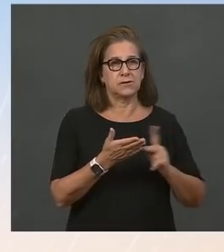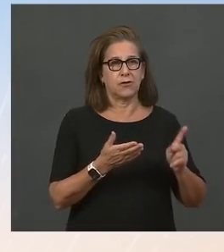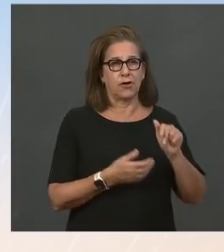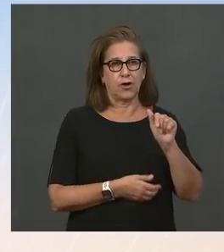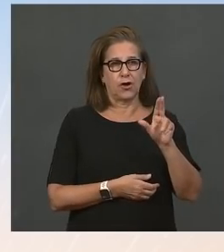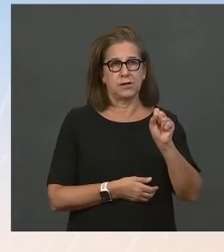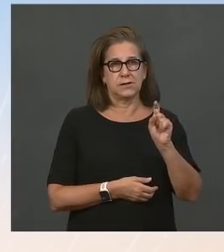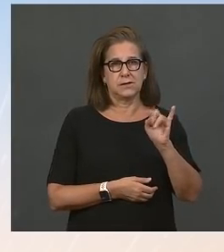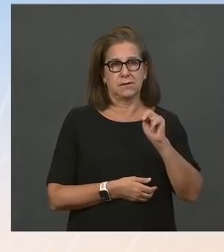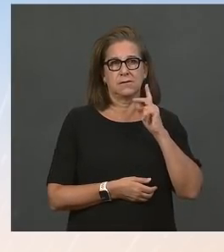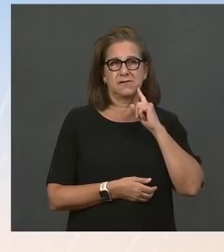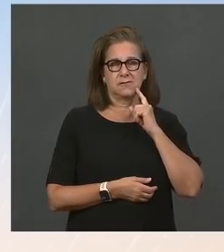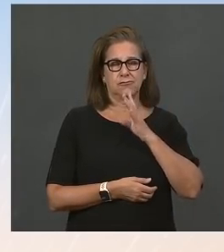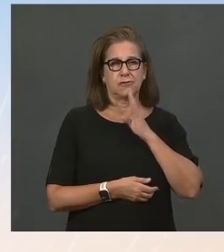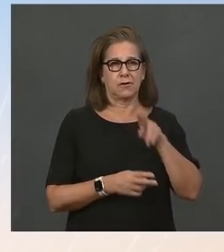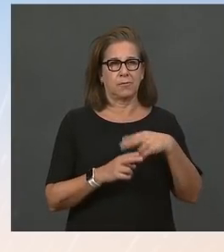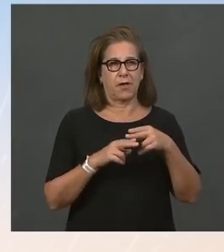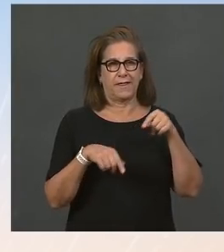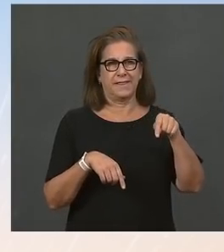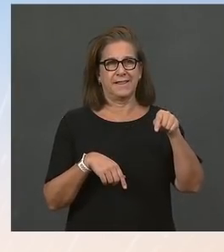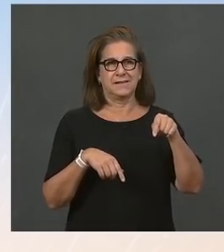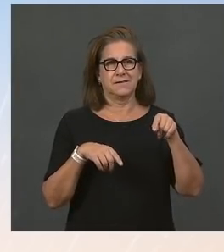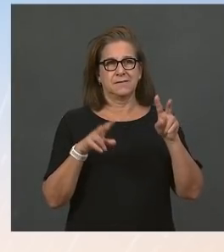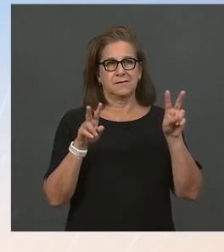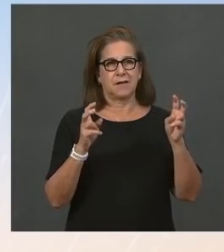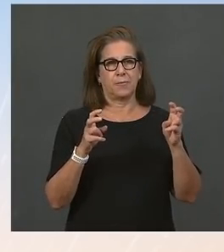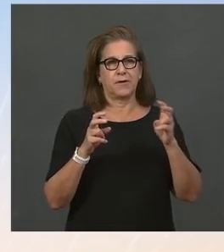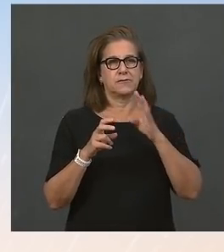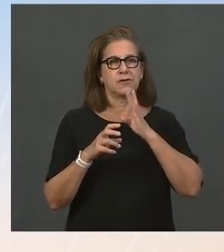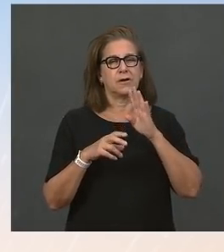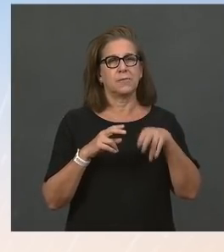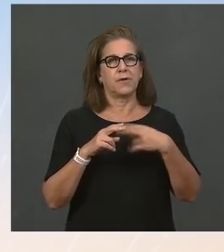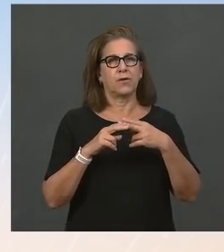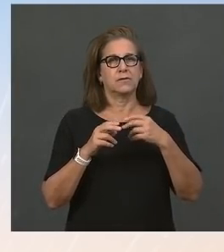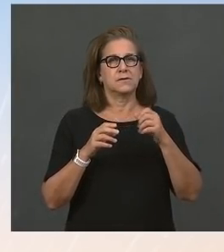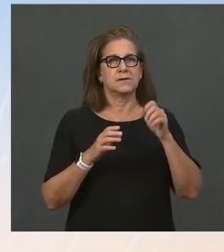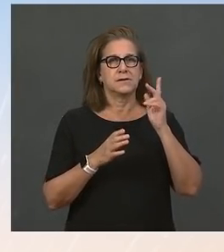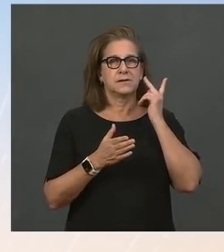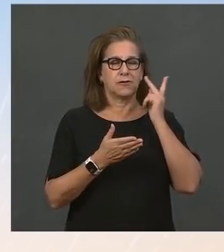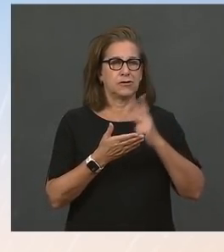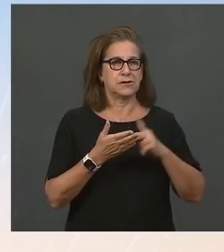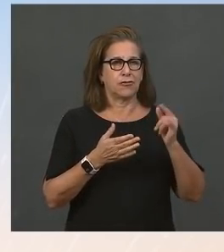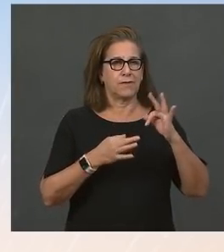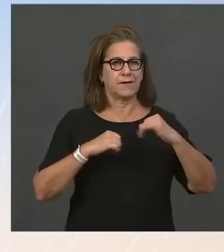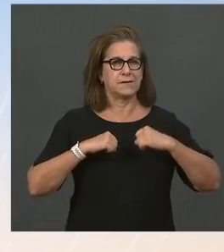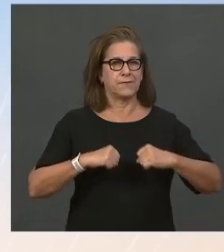"Nobody wants to see cross-Strait issues come to blows." Certainly not President Biden. And there's no reason that it should.